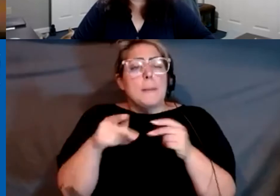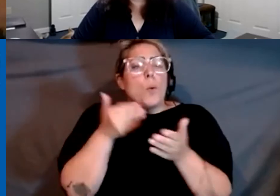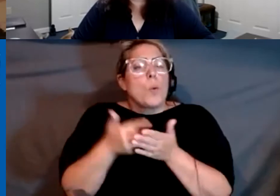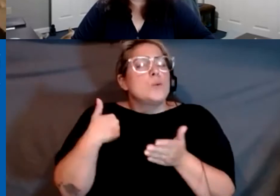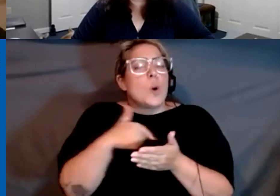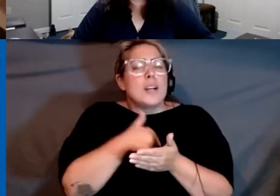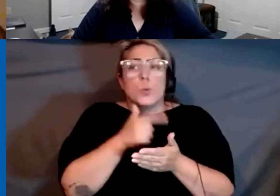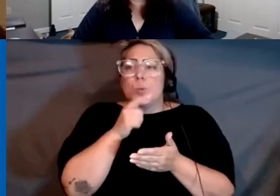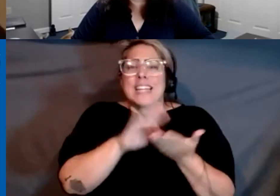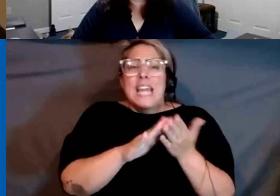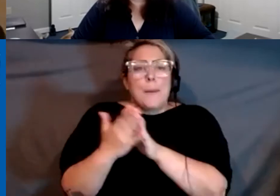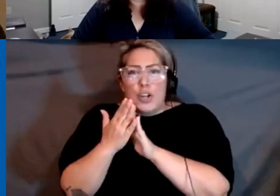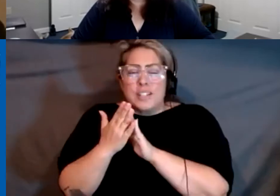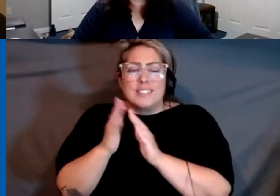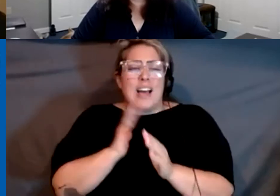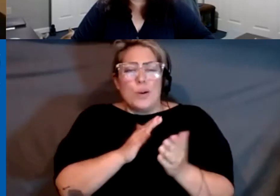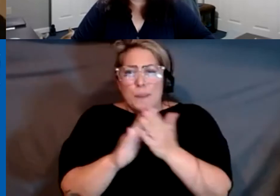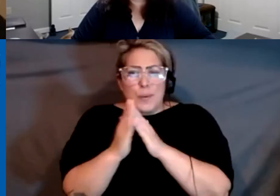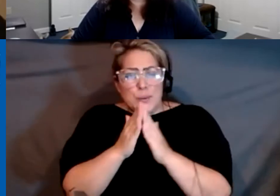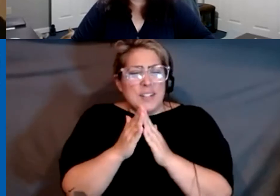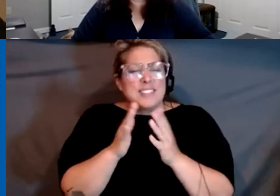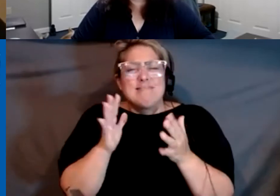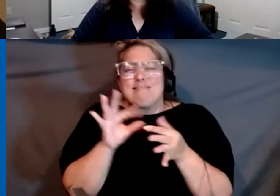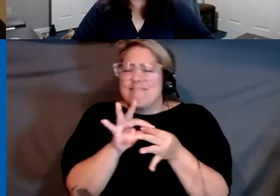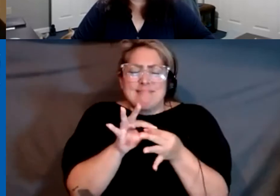So we are really encouraging venues to focus on activating